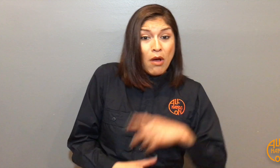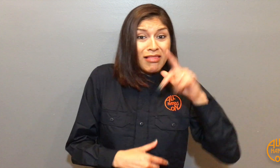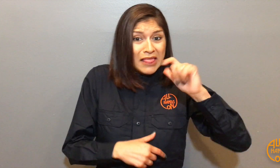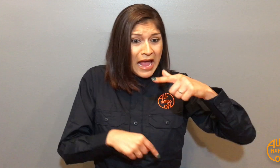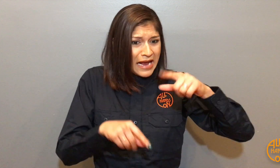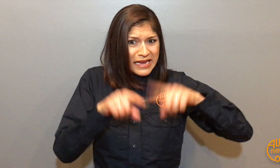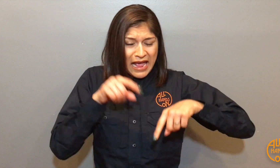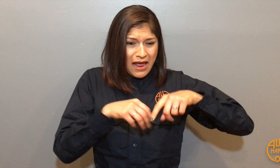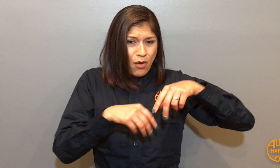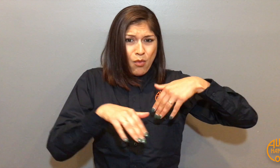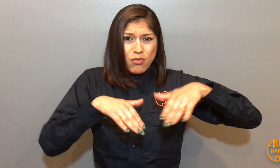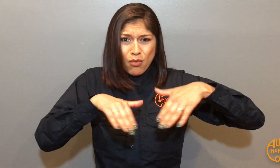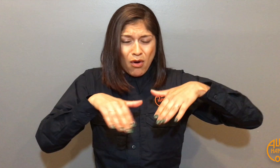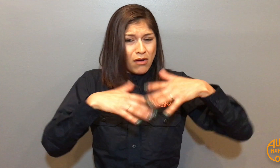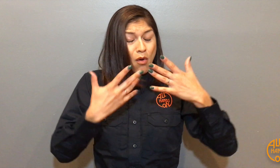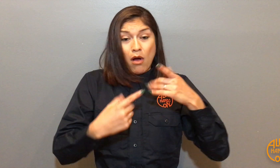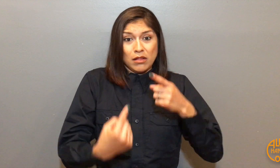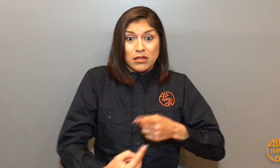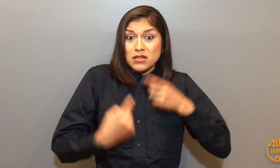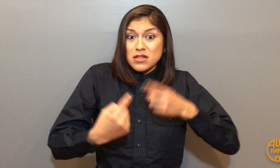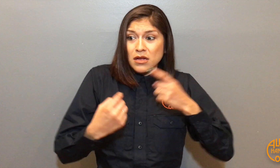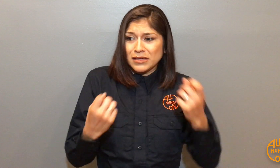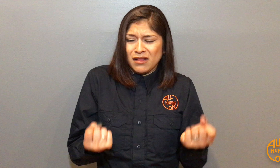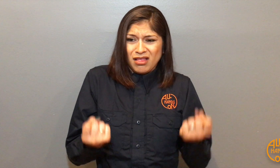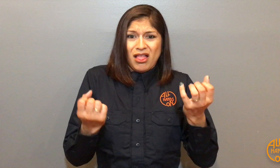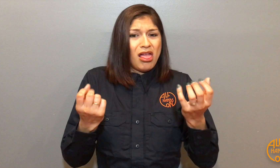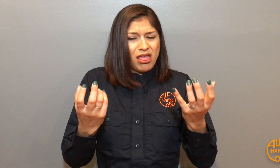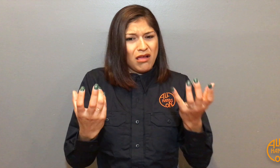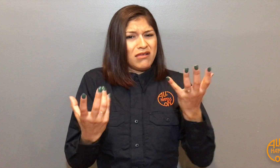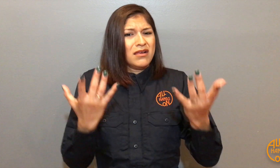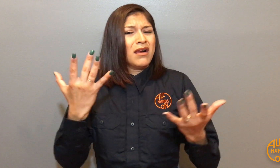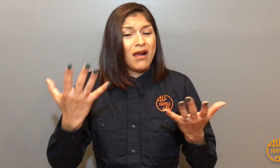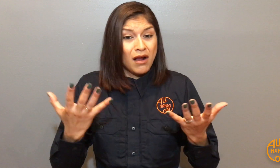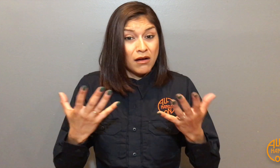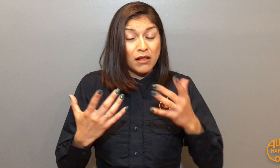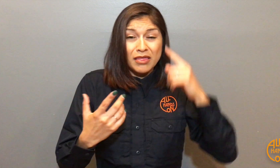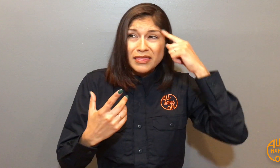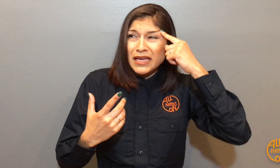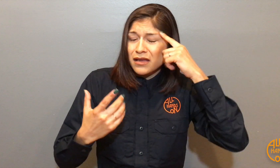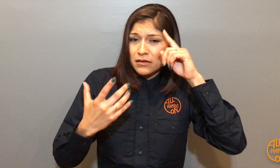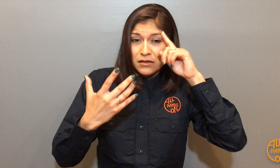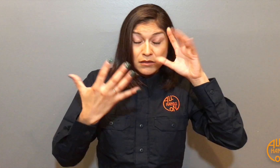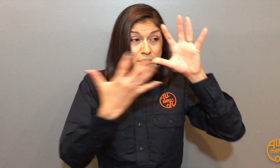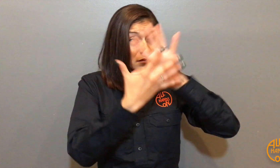in your arm or your leg or you're having difficulty trying to lift things you're